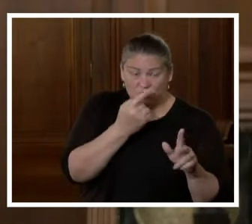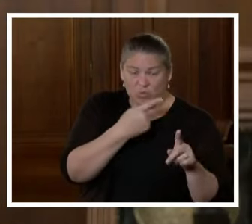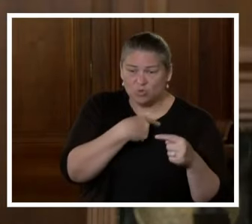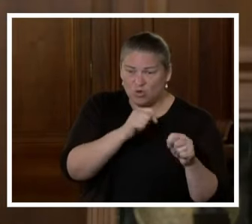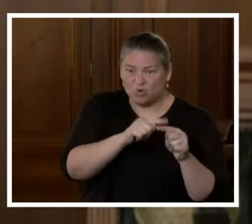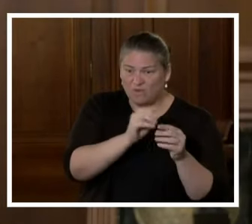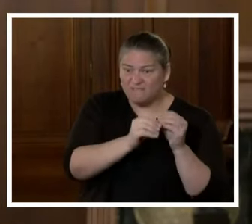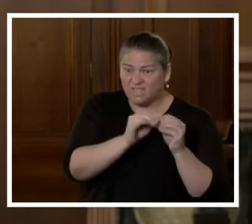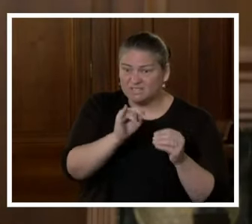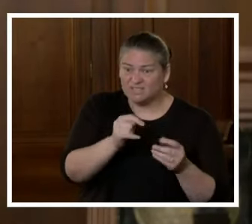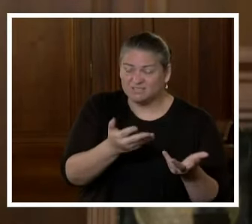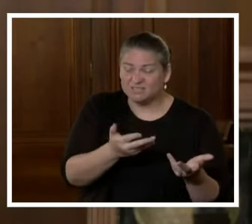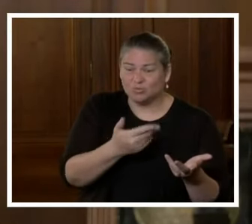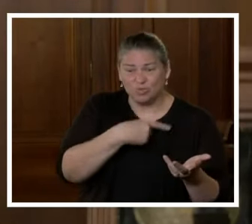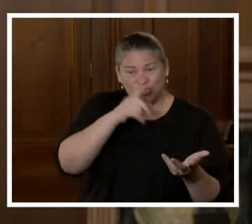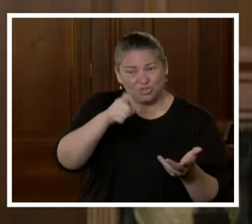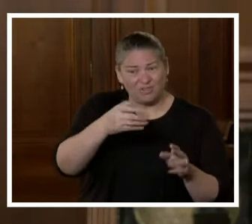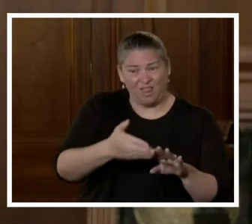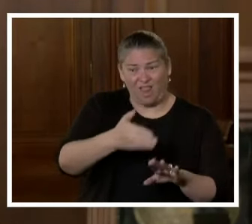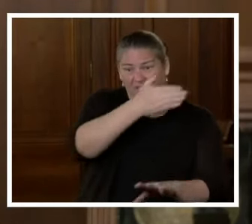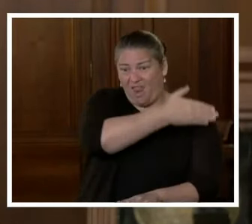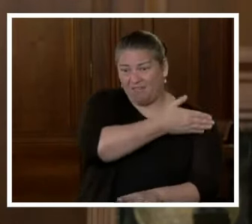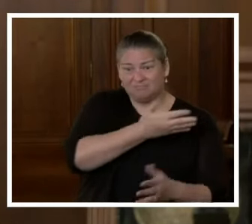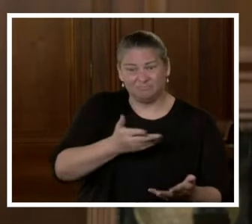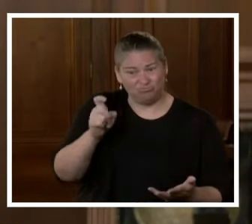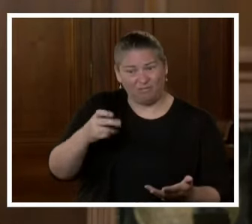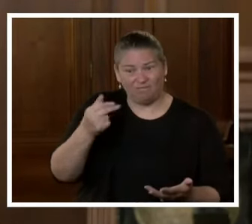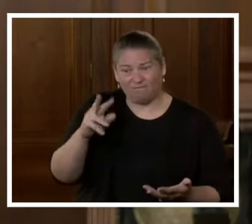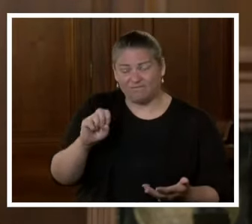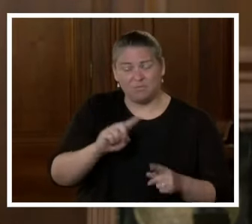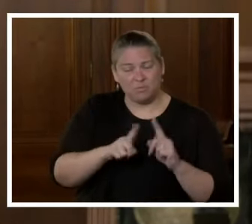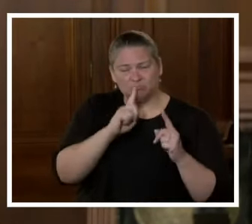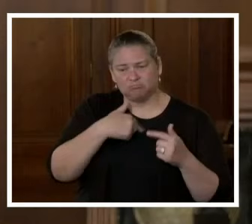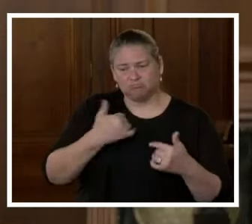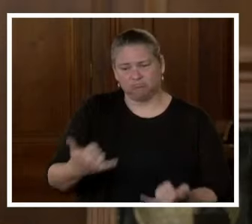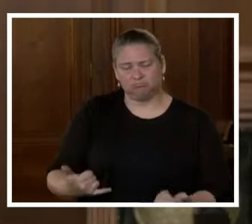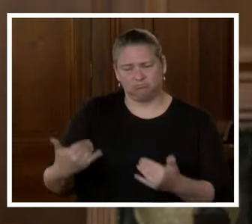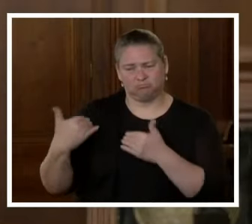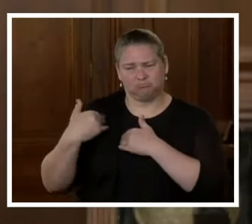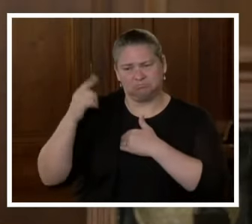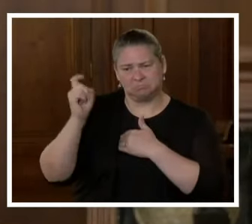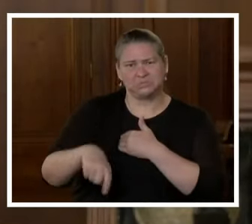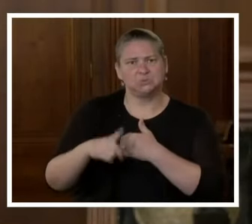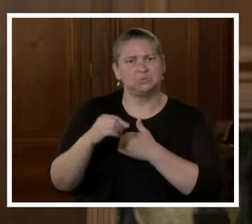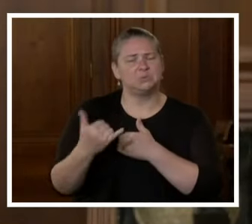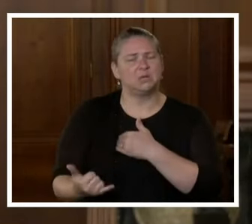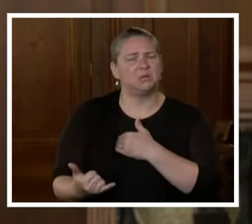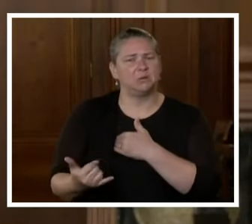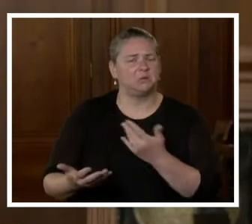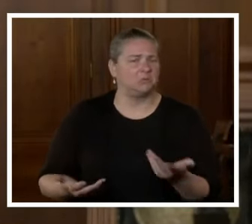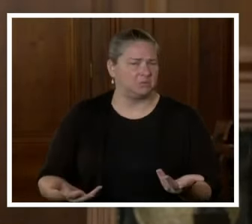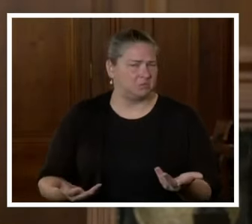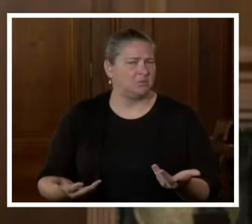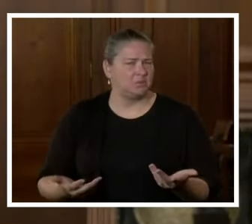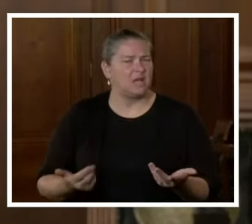TOGETHER. AND I THINK IT'S TIME.